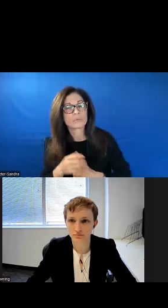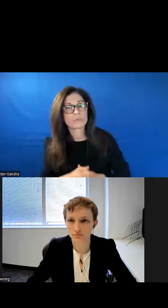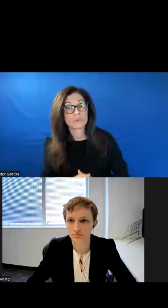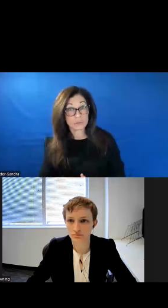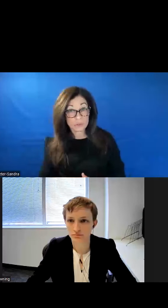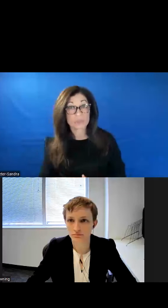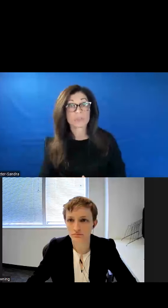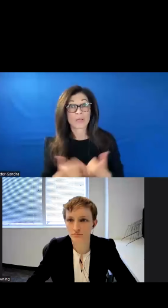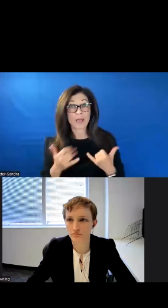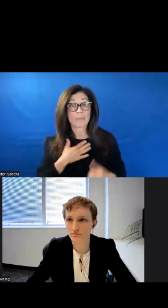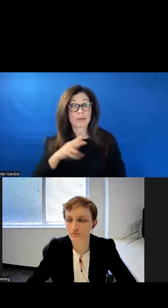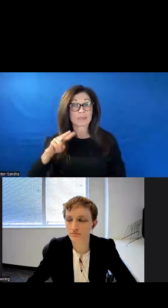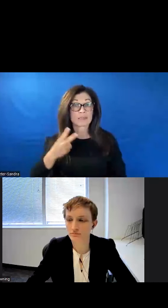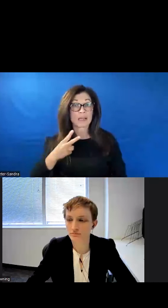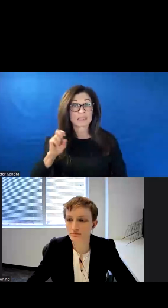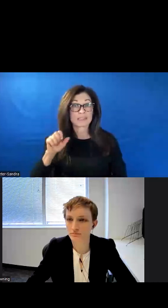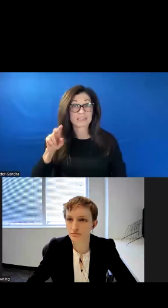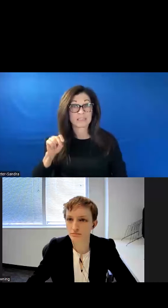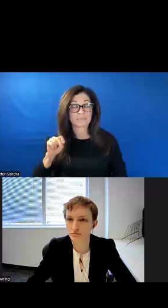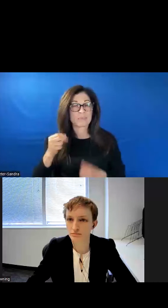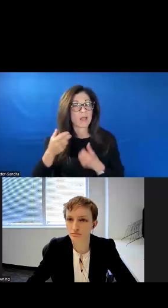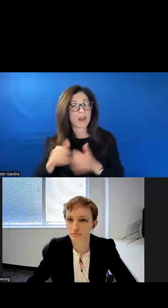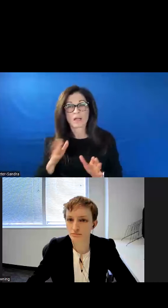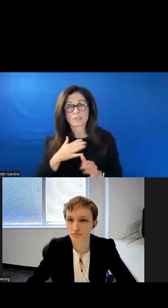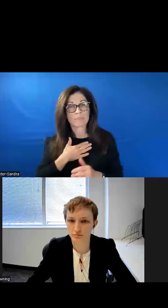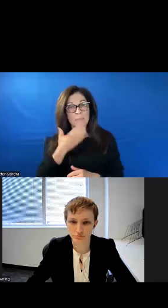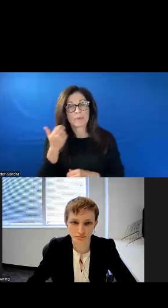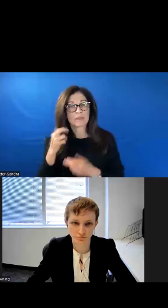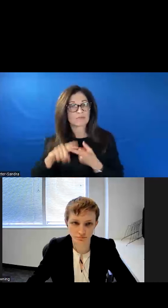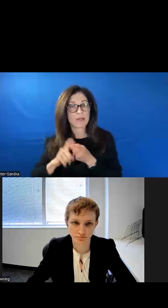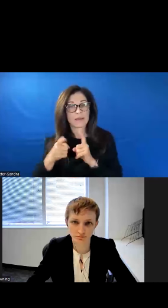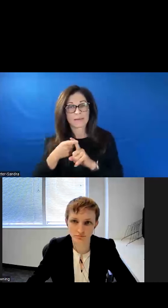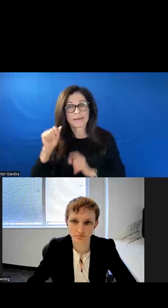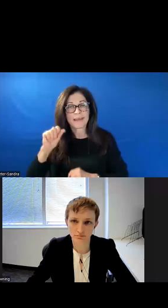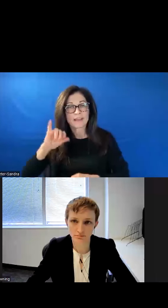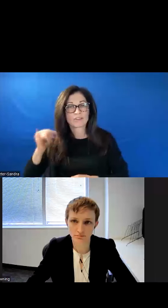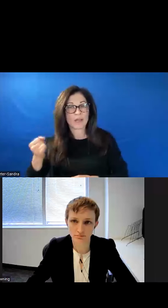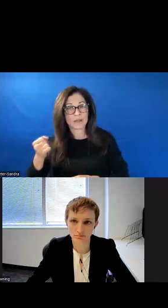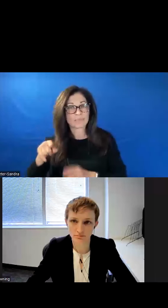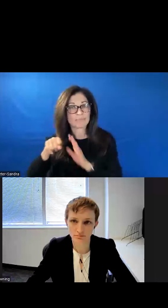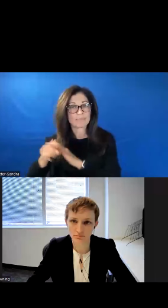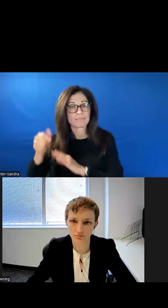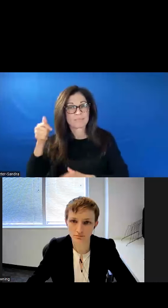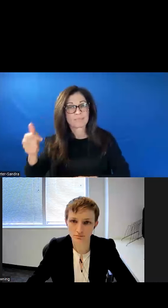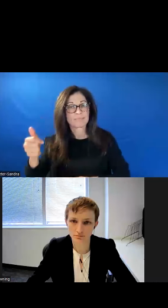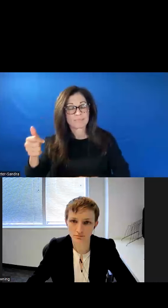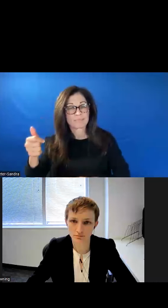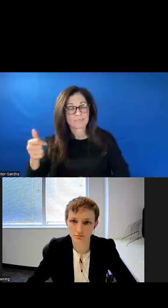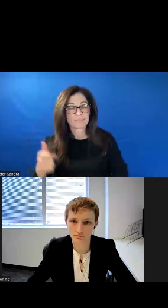SECOND SEASON, WE LOST MY BEST FRIEND AJ TO SUICIDE AND FROM THAT